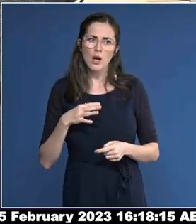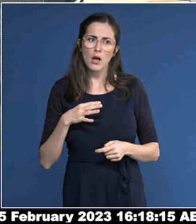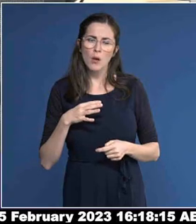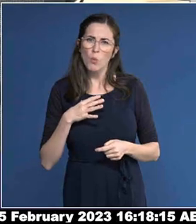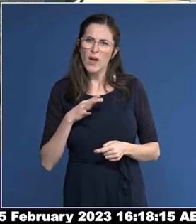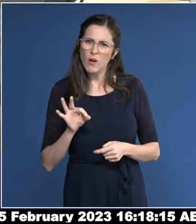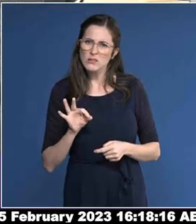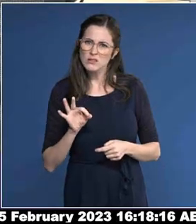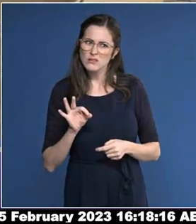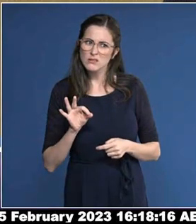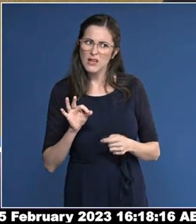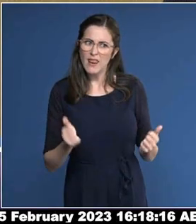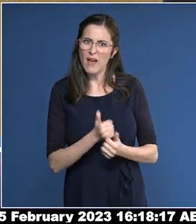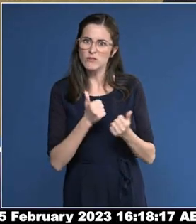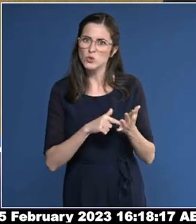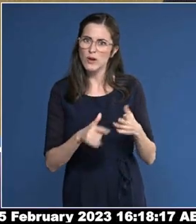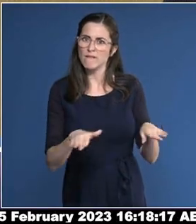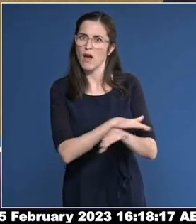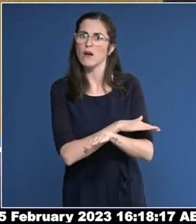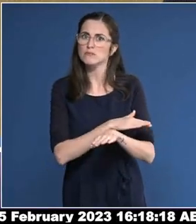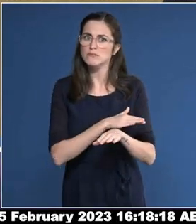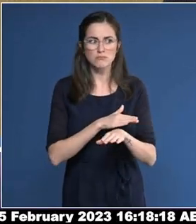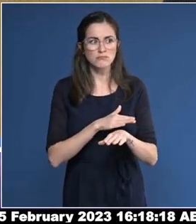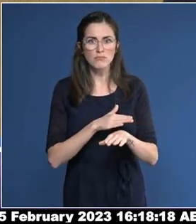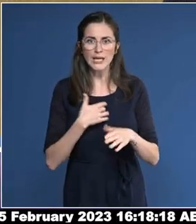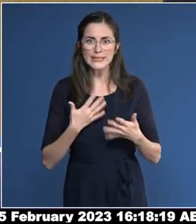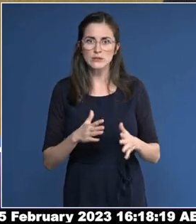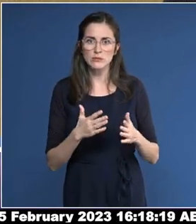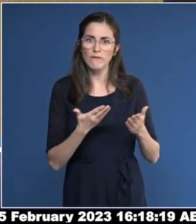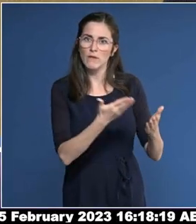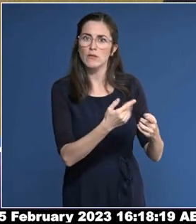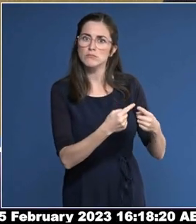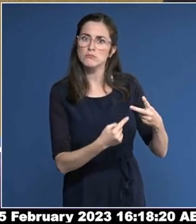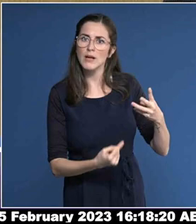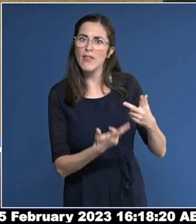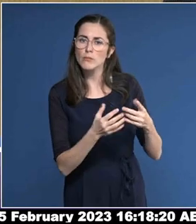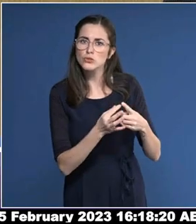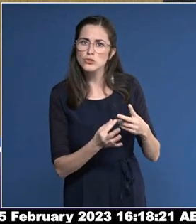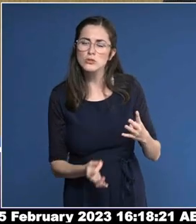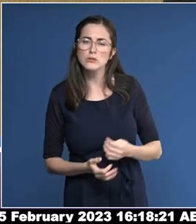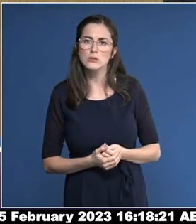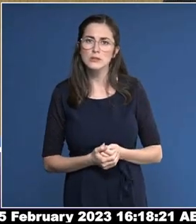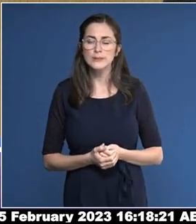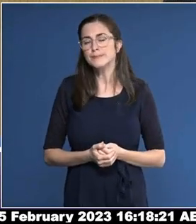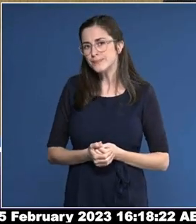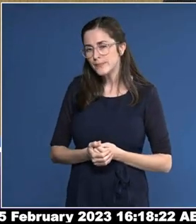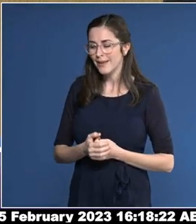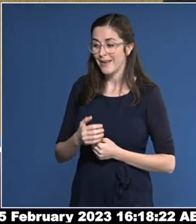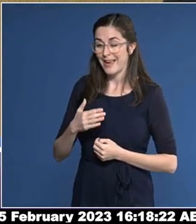So that's where we put it at our independence of service provisions at the